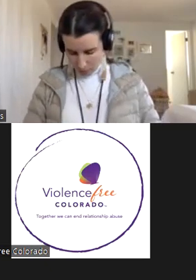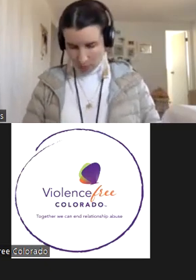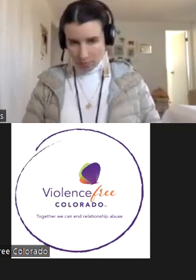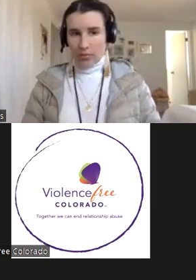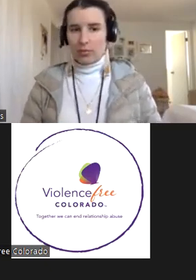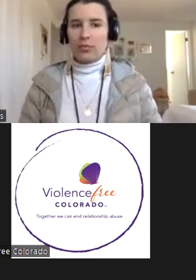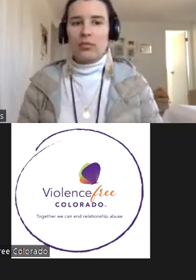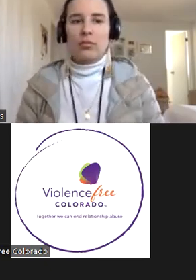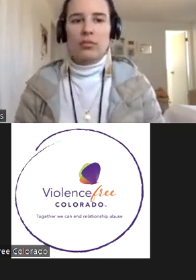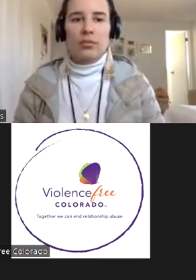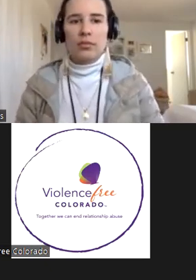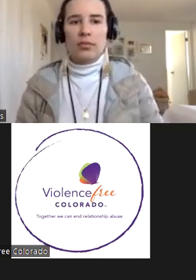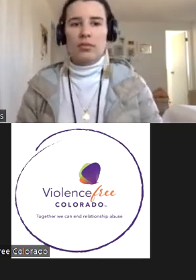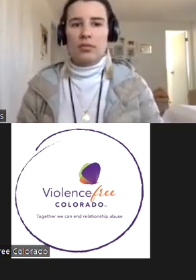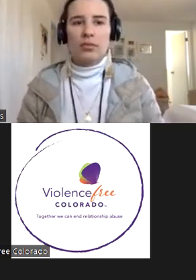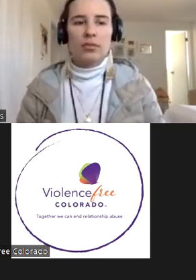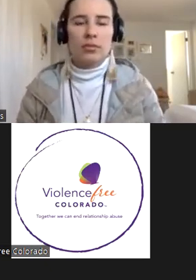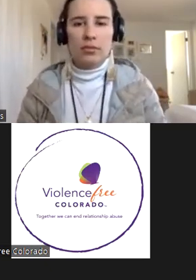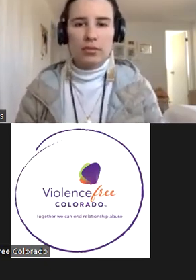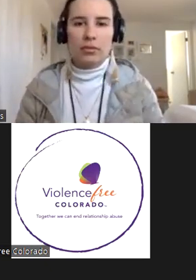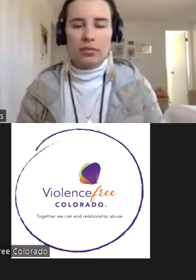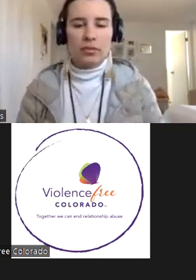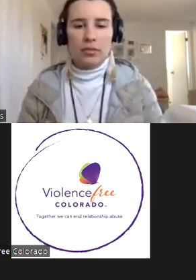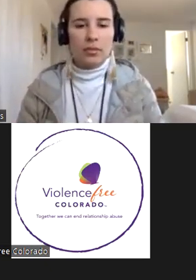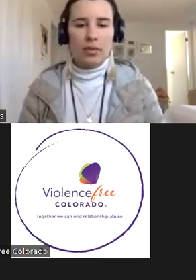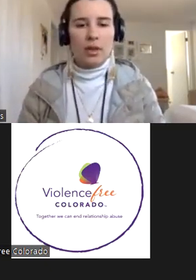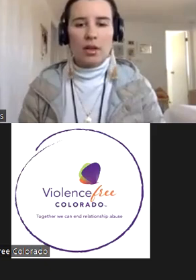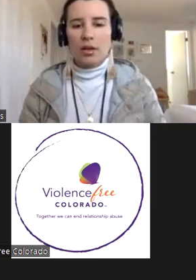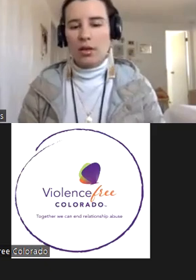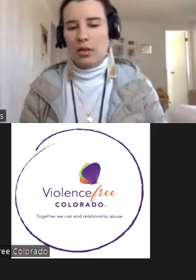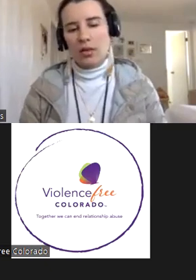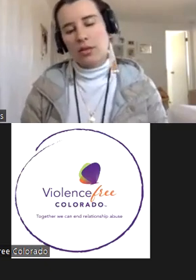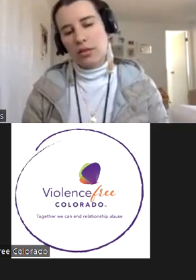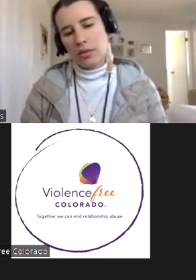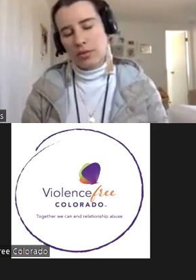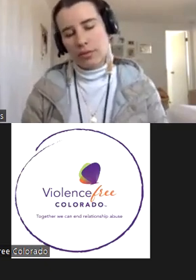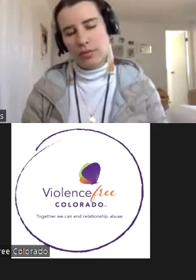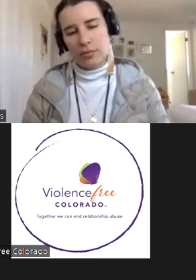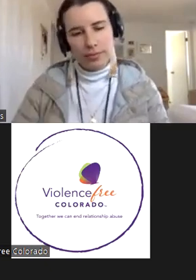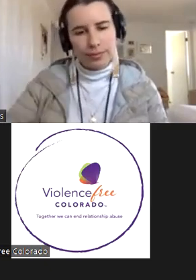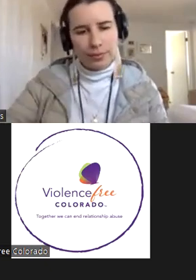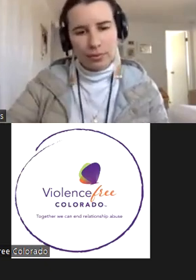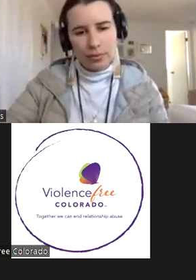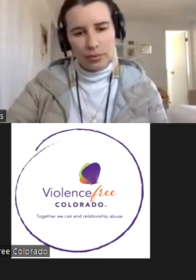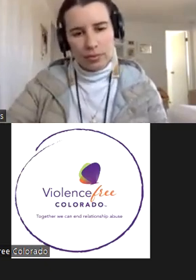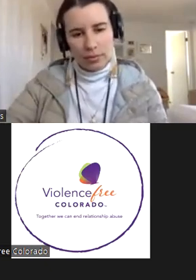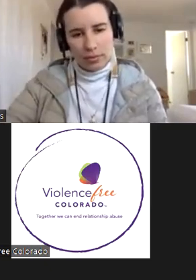see that. Let us know if there's any problems